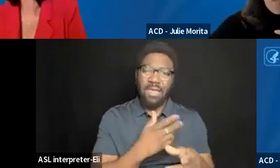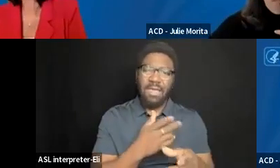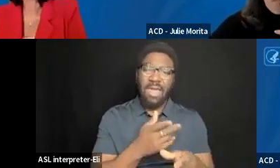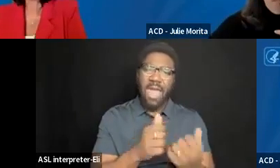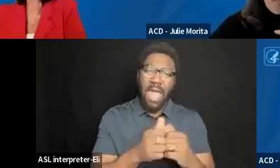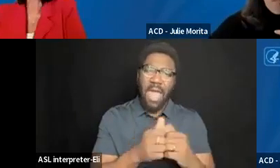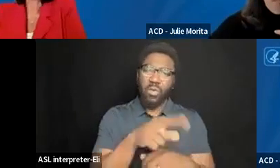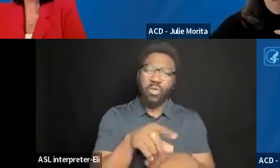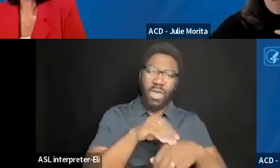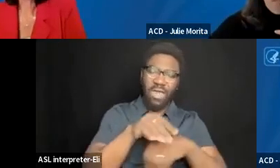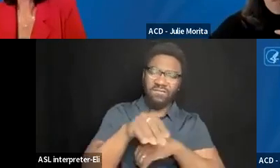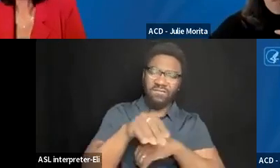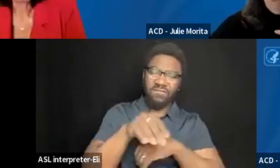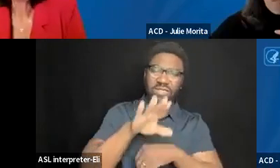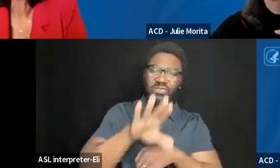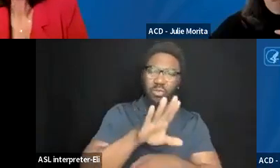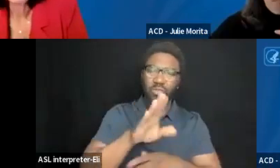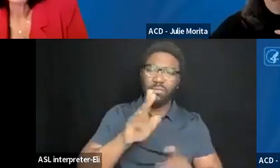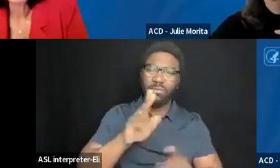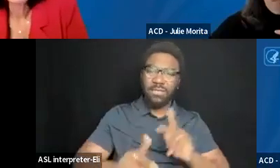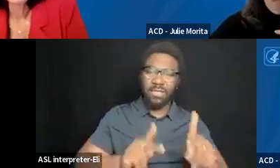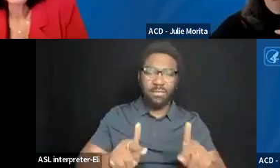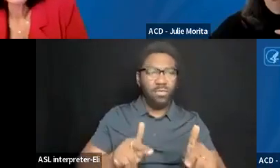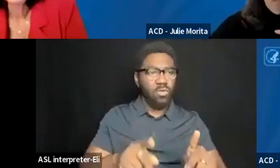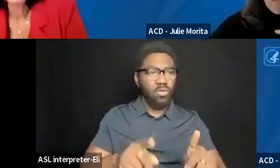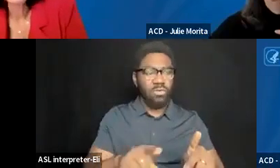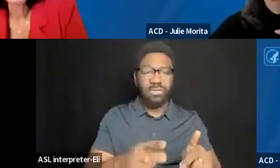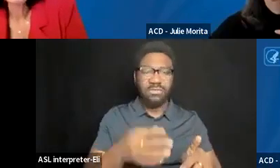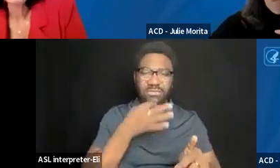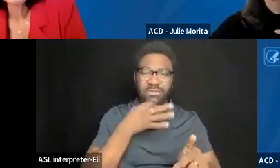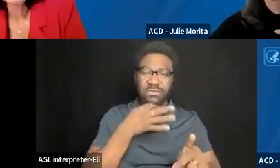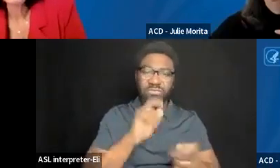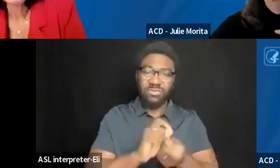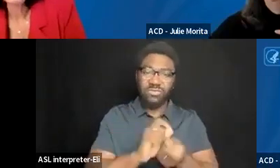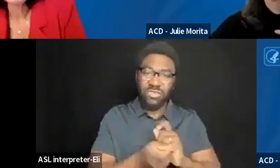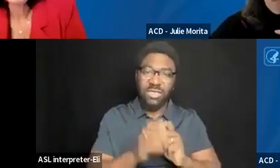of the reorganization and the need to begin to work in a more,